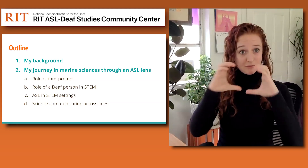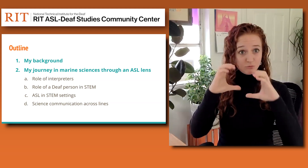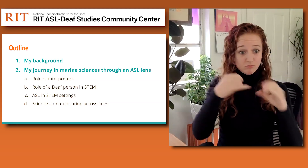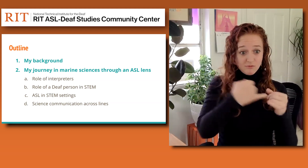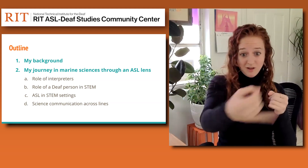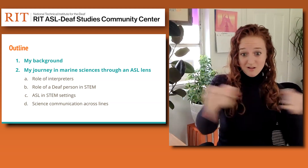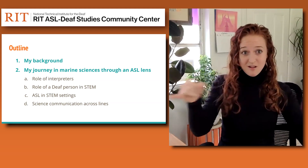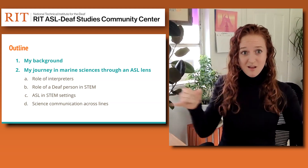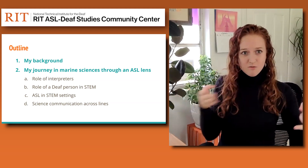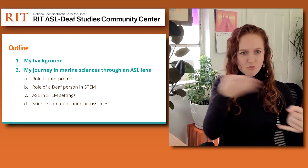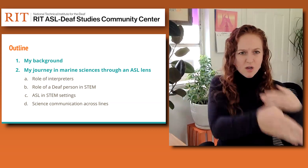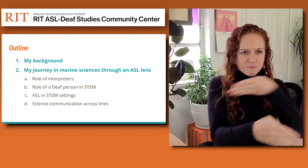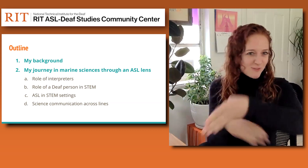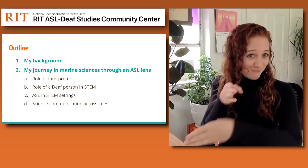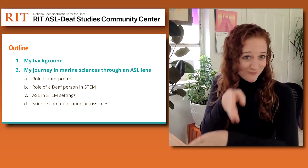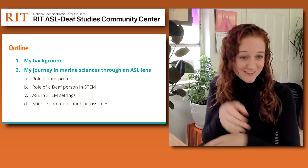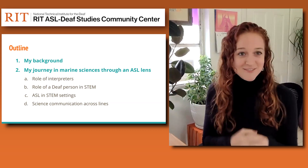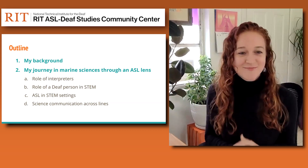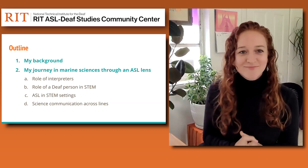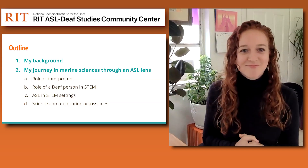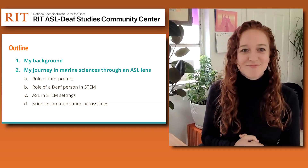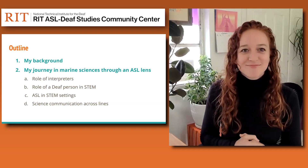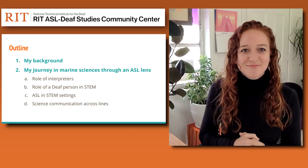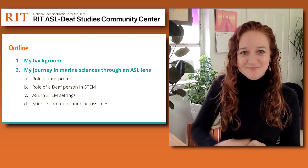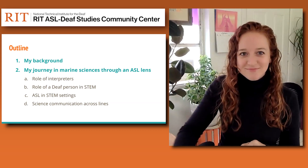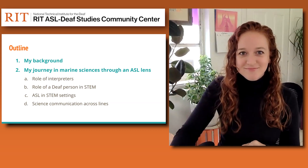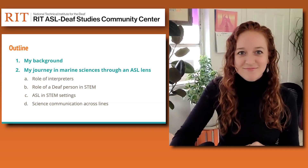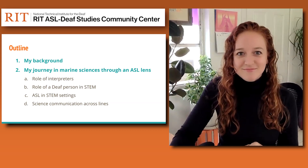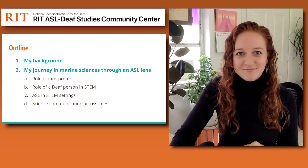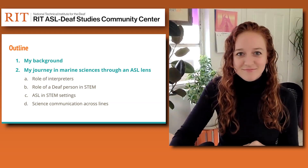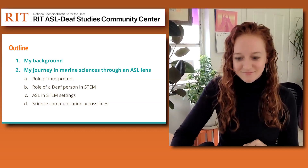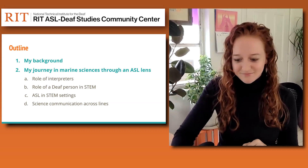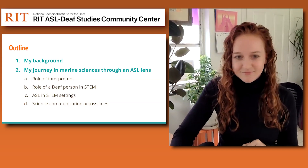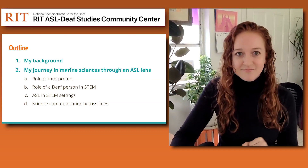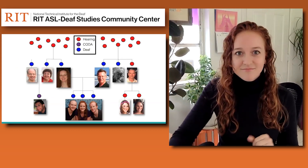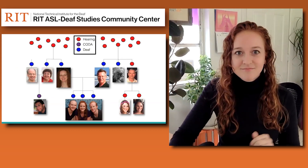and how science communication goes across lines.